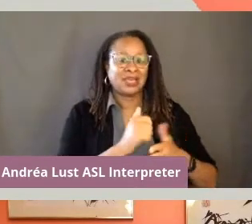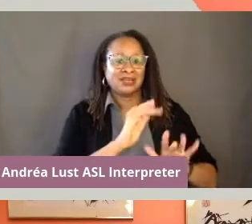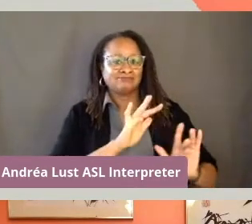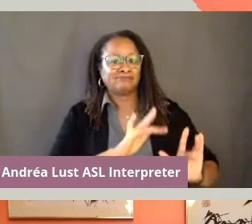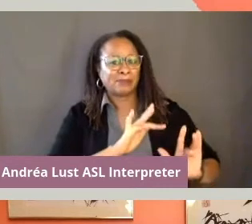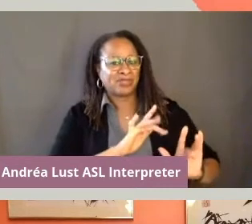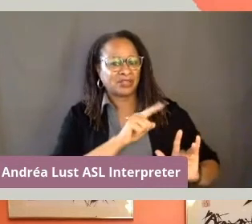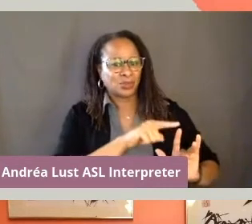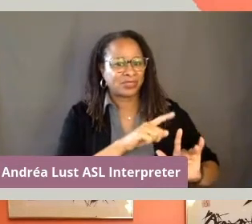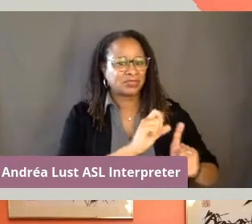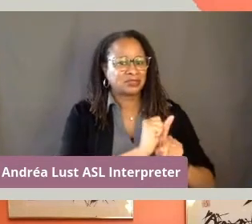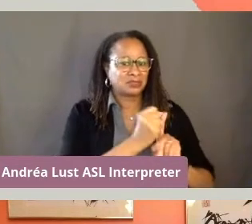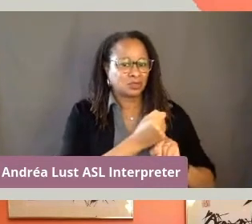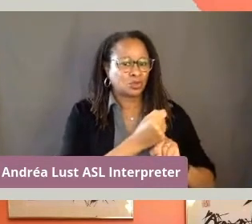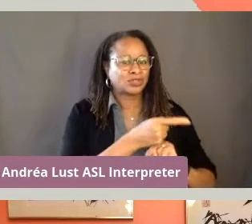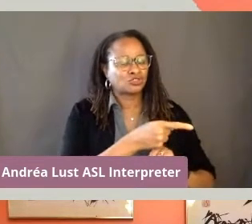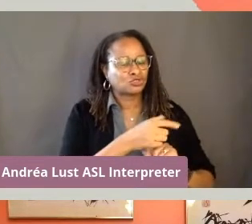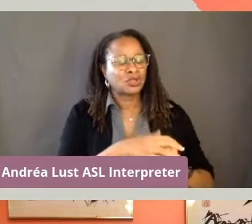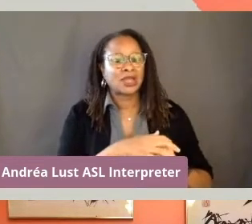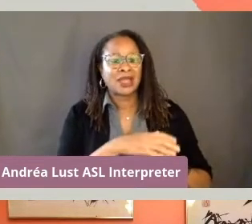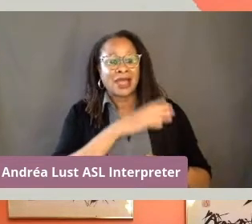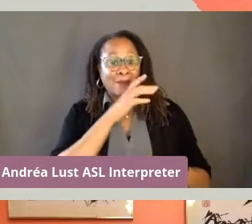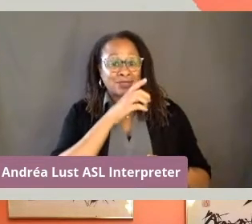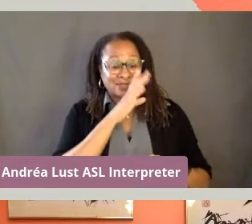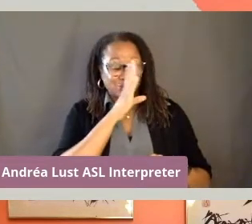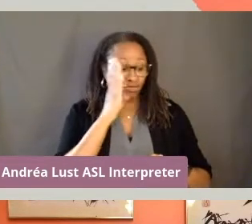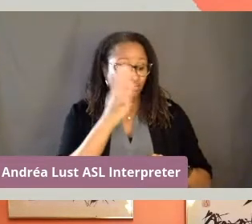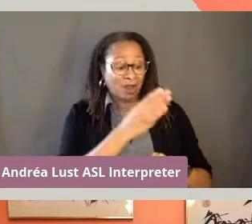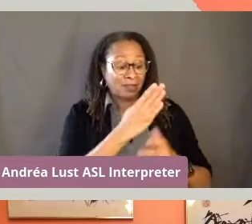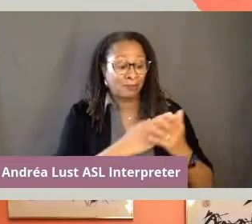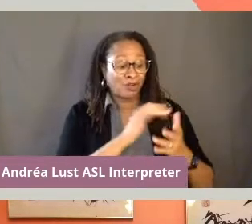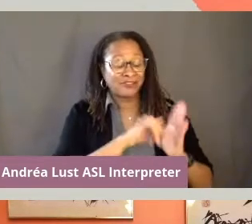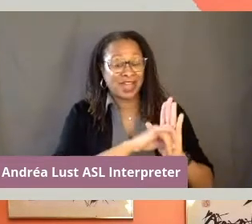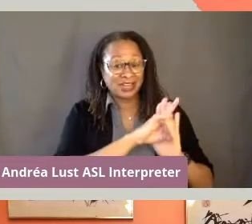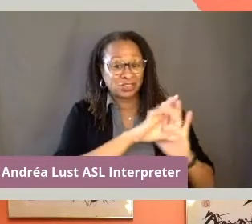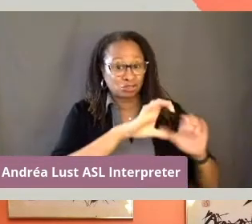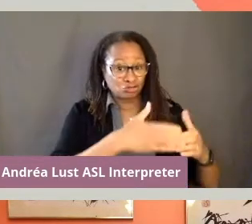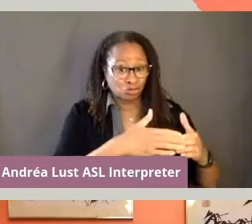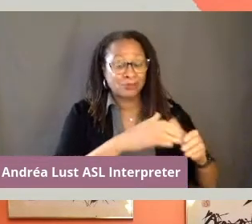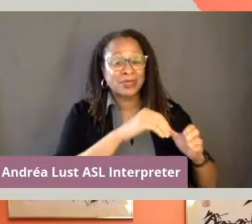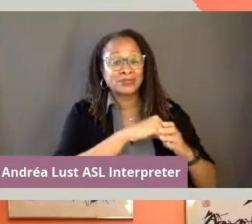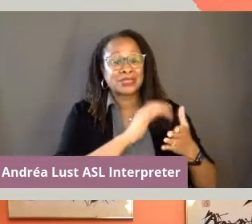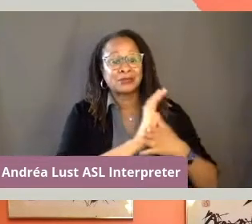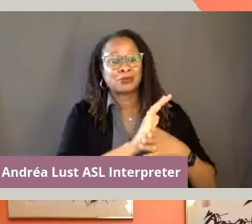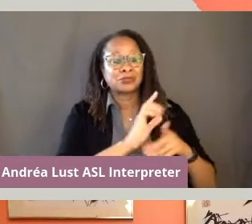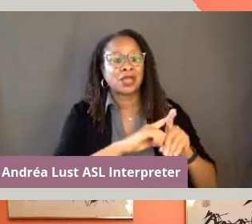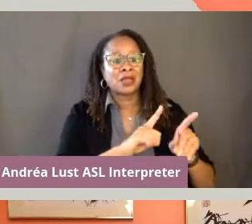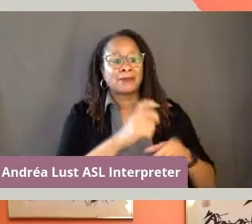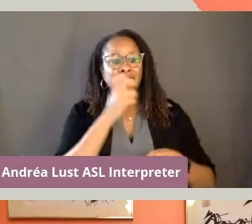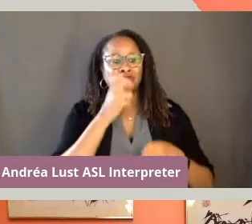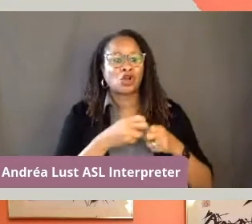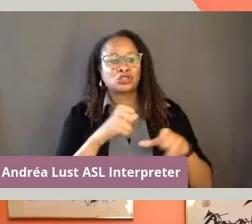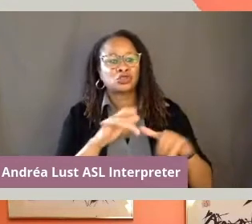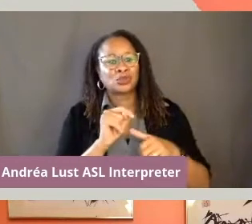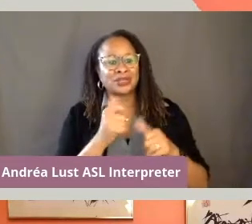necessarily like directly part of the identity group that was featured in the film. It would be hard to do that, anyway